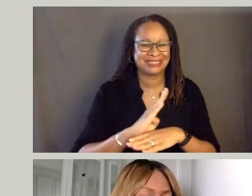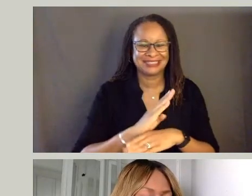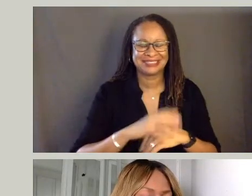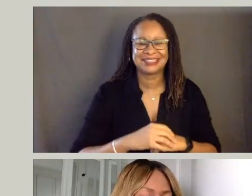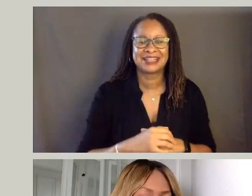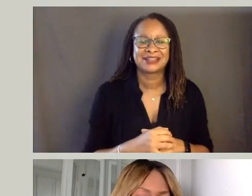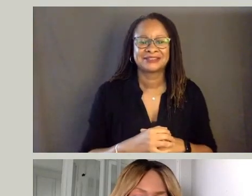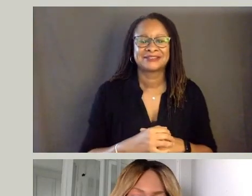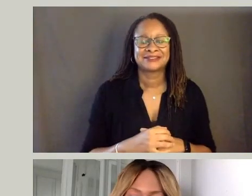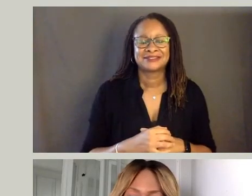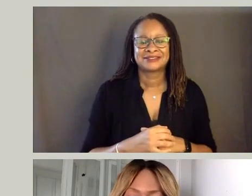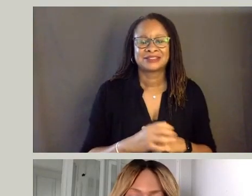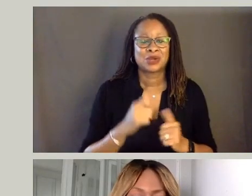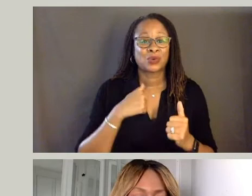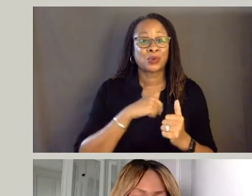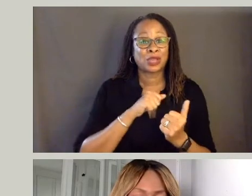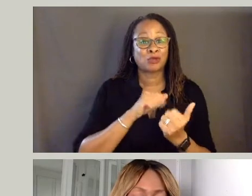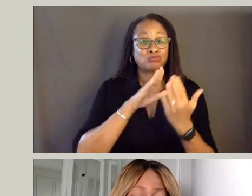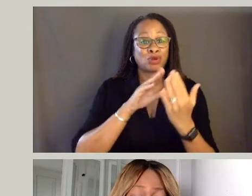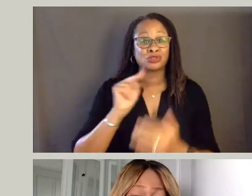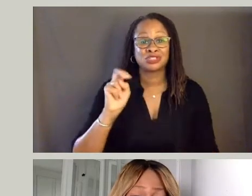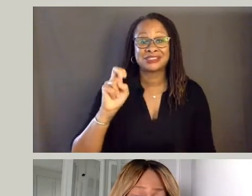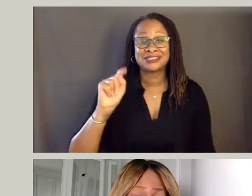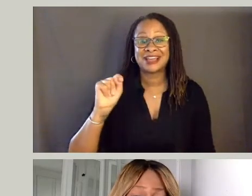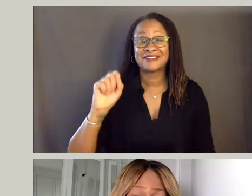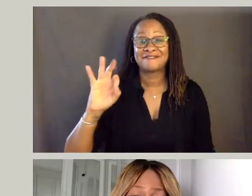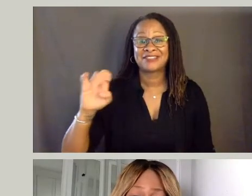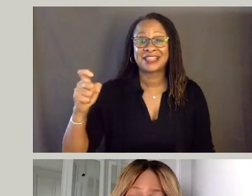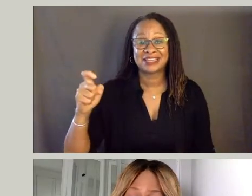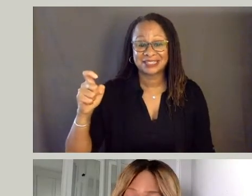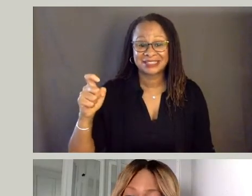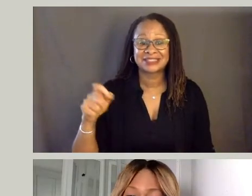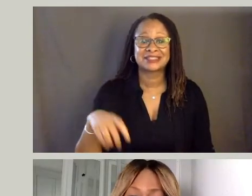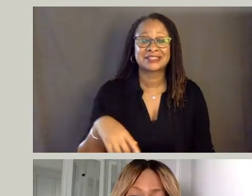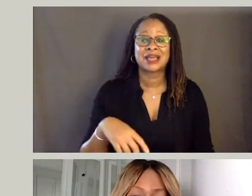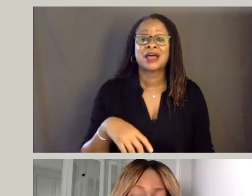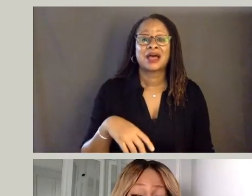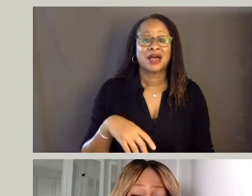We did approach Netflix, of course, and we pitched this a lot of places and heard nos.